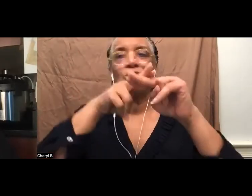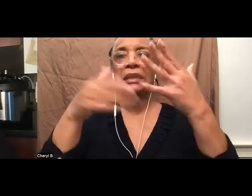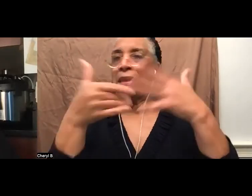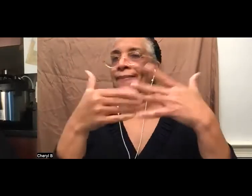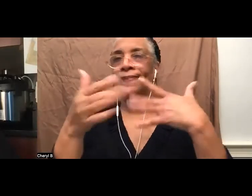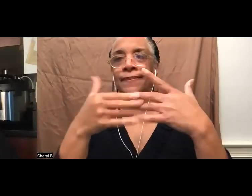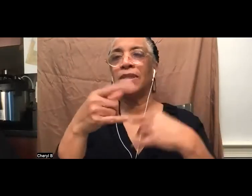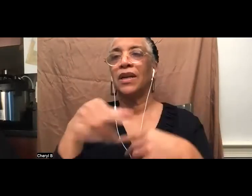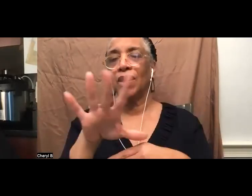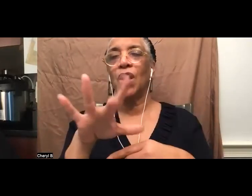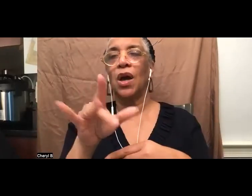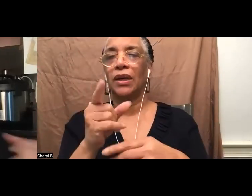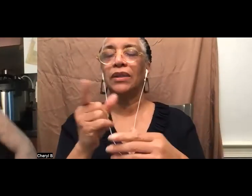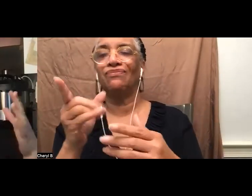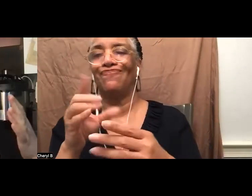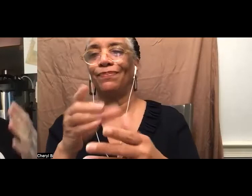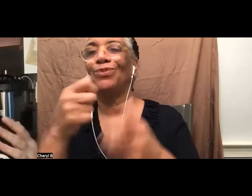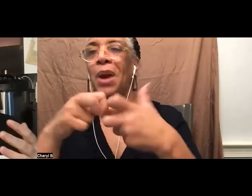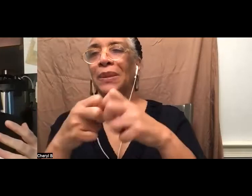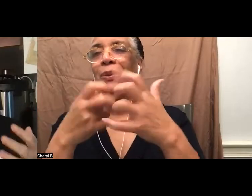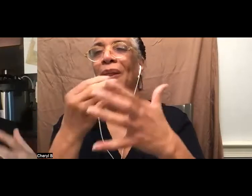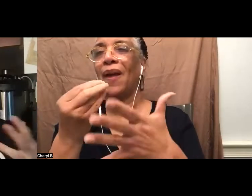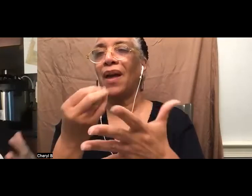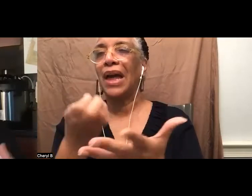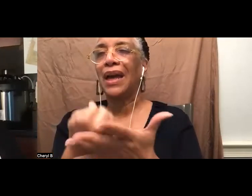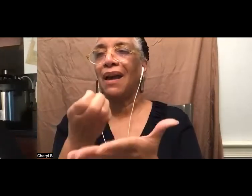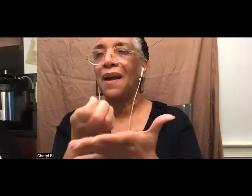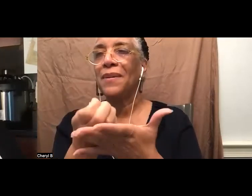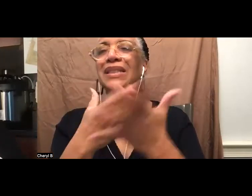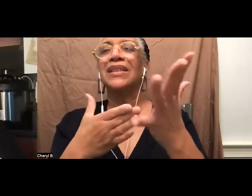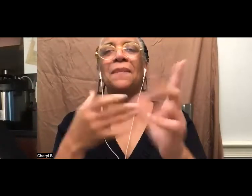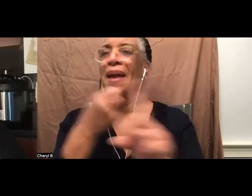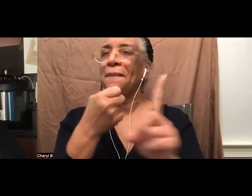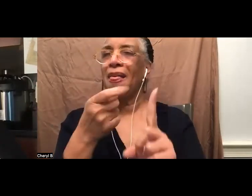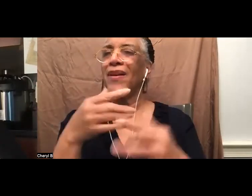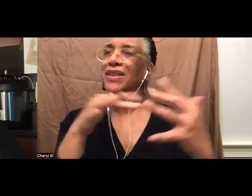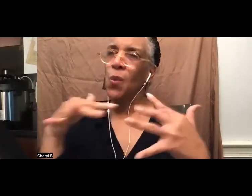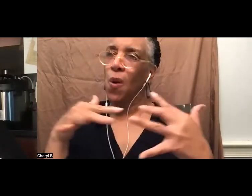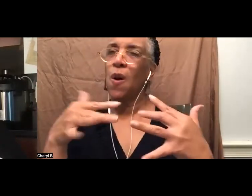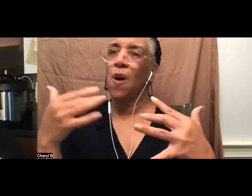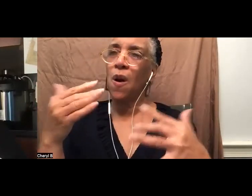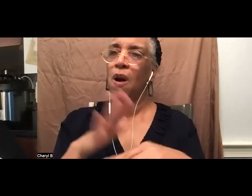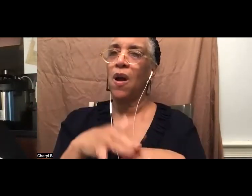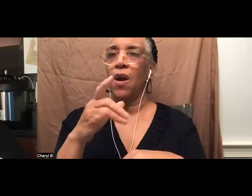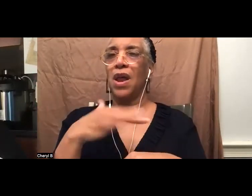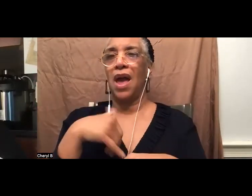Some of the impacts that this war is having on climate can be seen